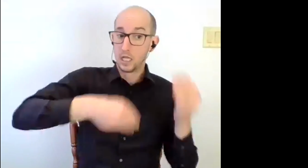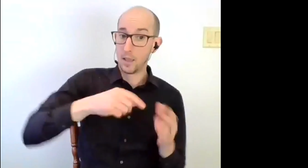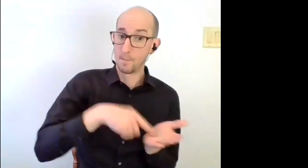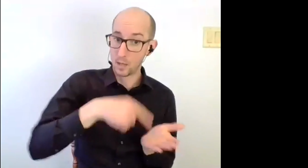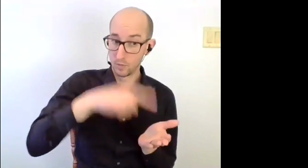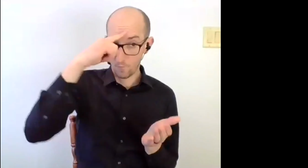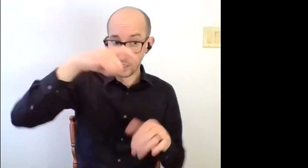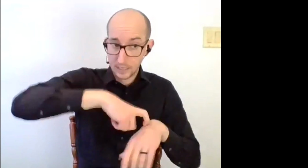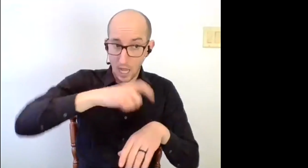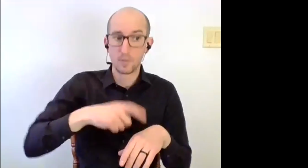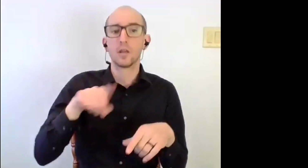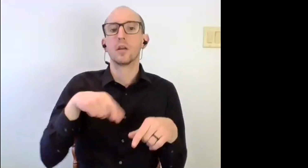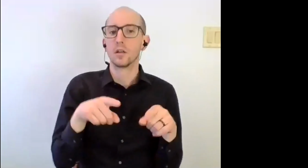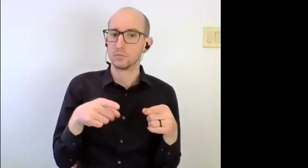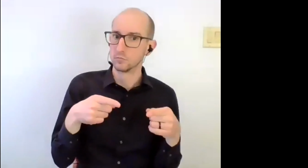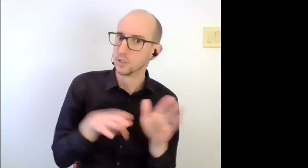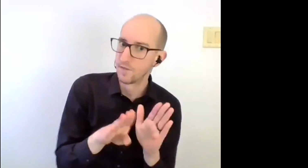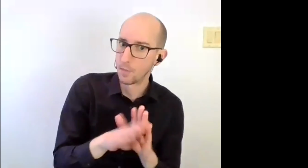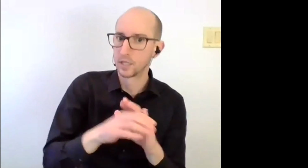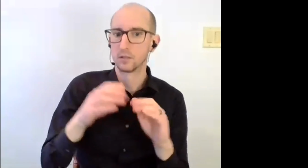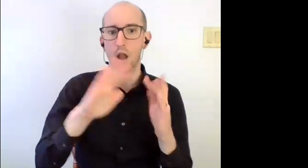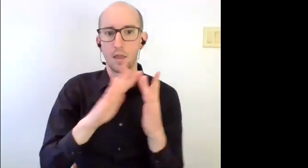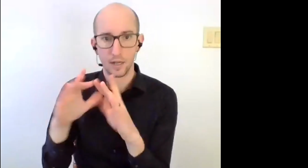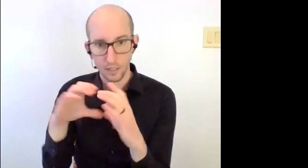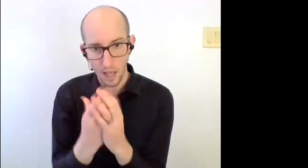you are still on,